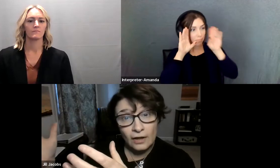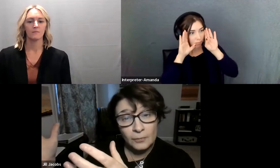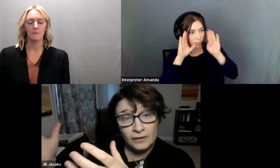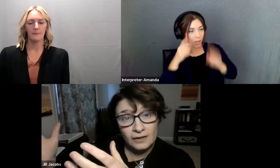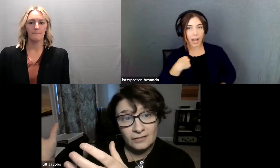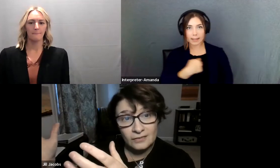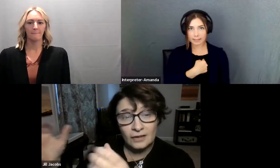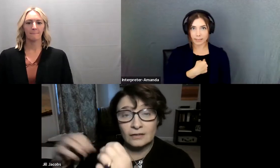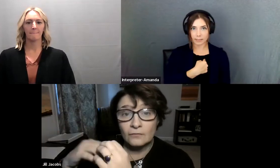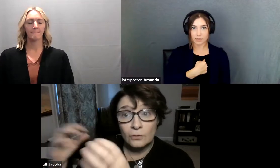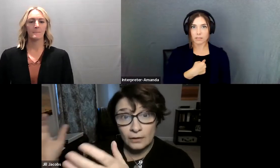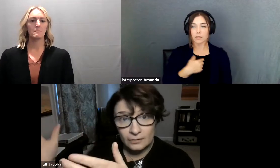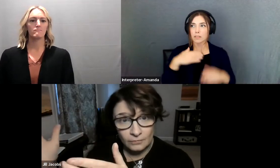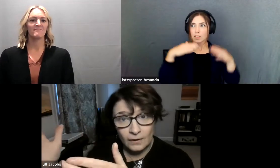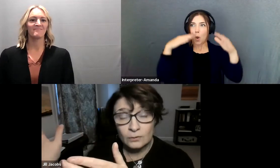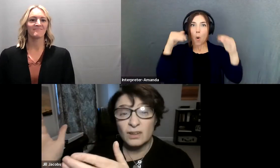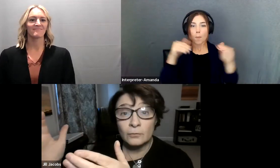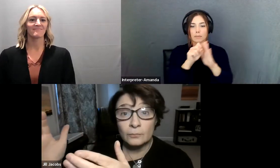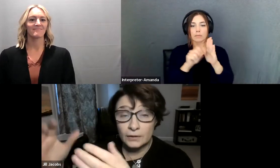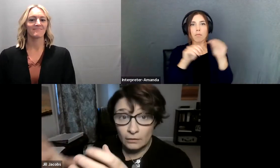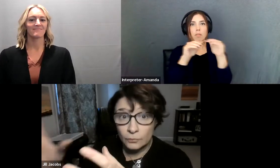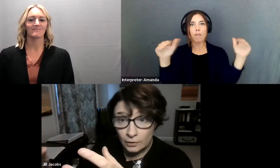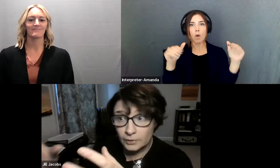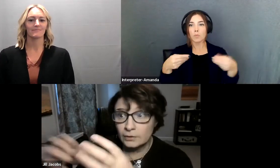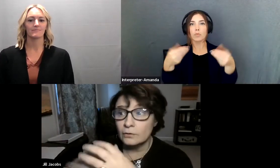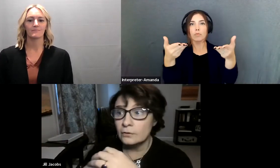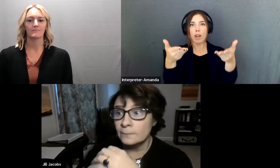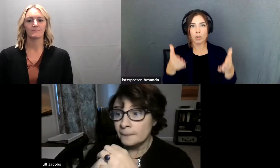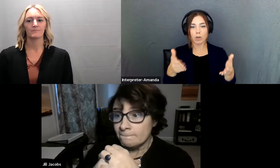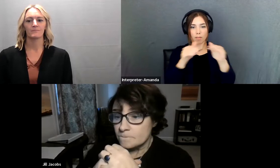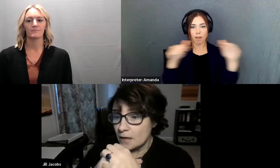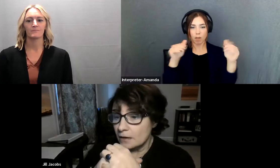happening at the state level and at the provider level. Because we are being heard.